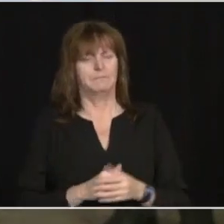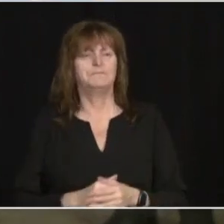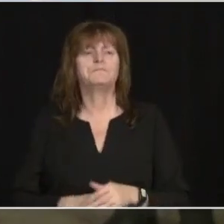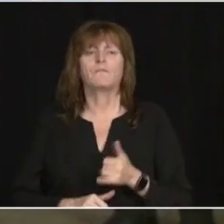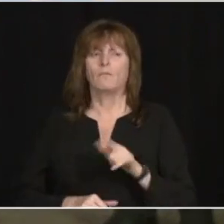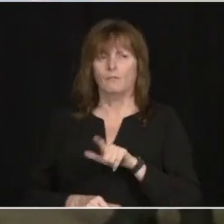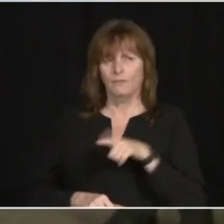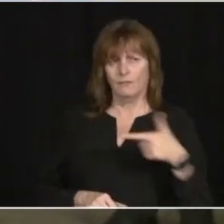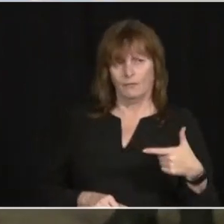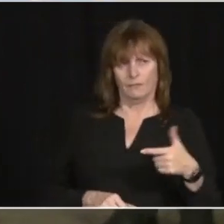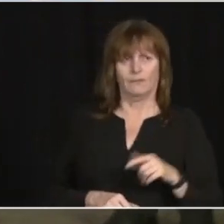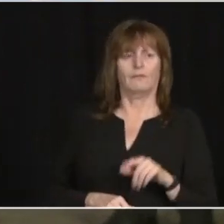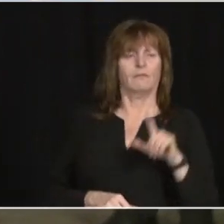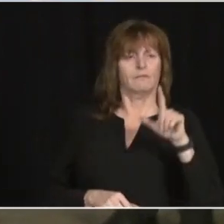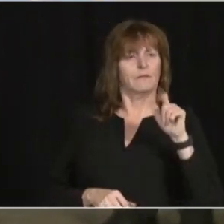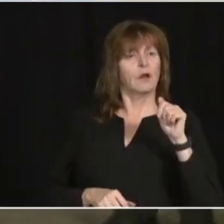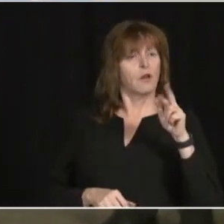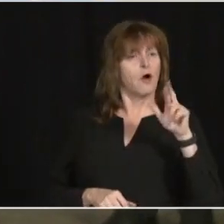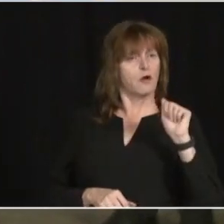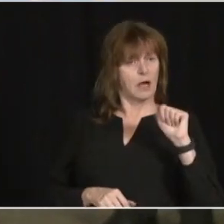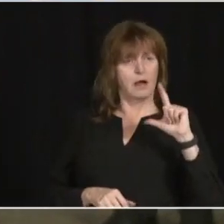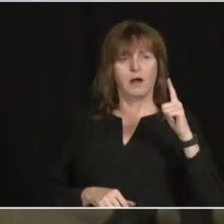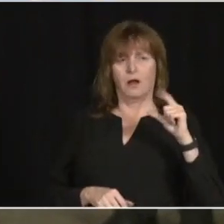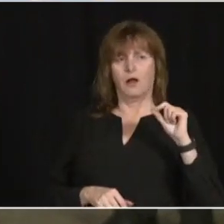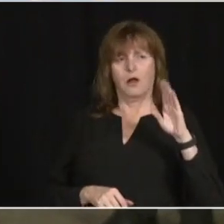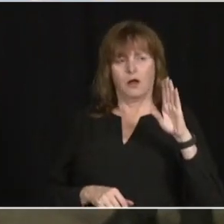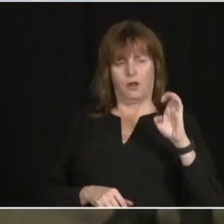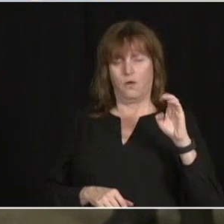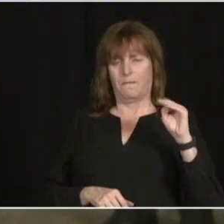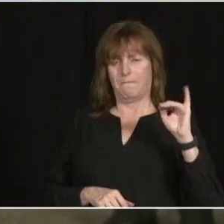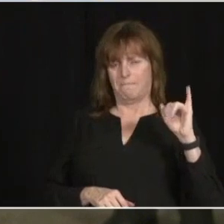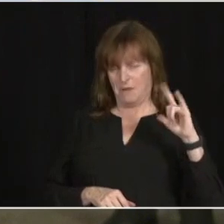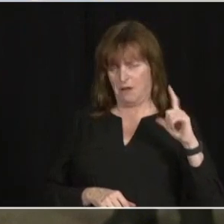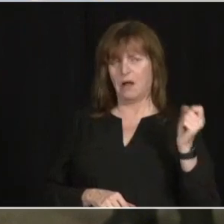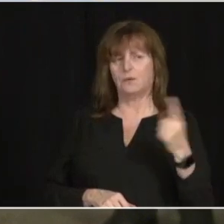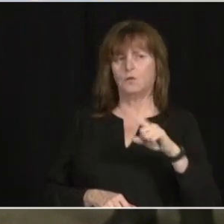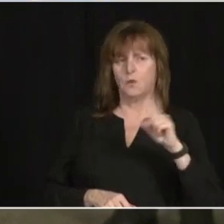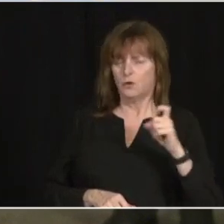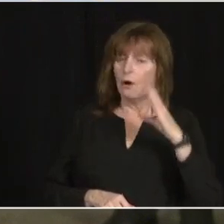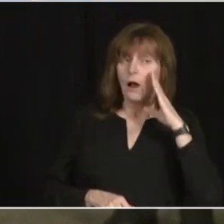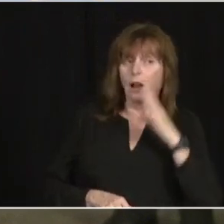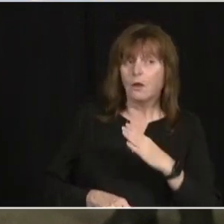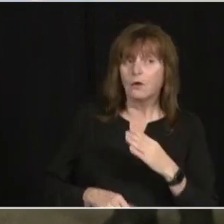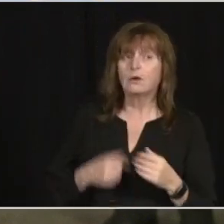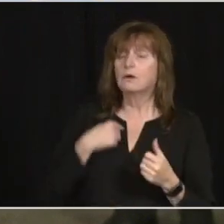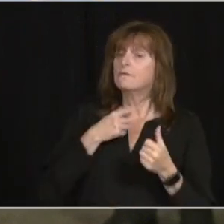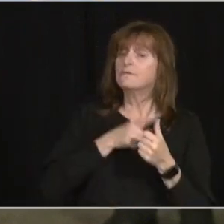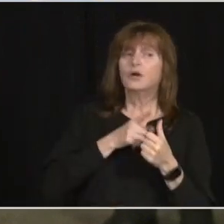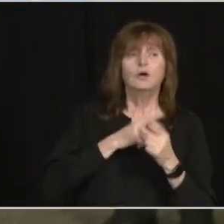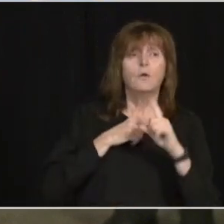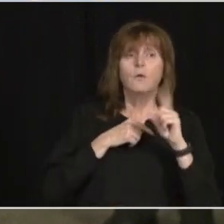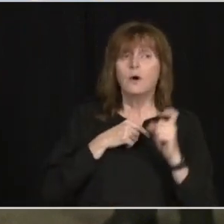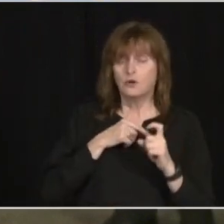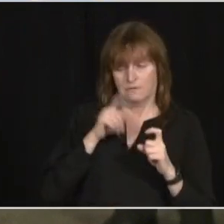Next question comes from Laura Stone from The Globe and Mail. My first question is for the premier.